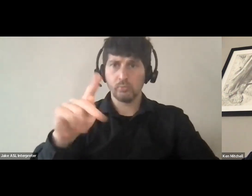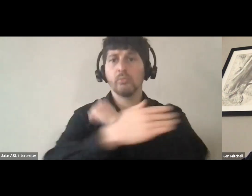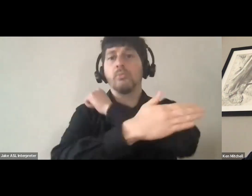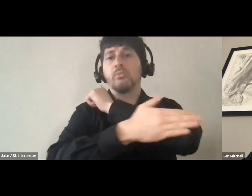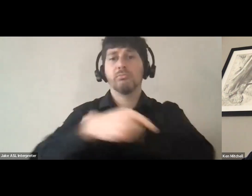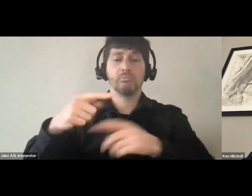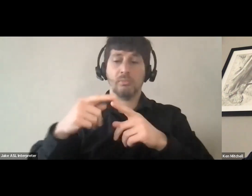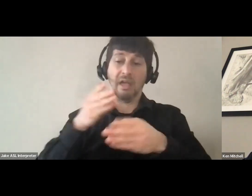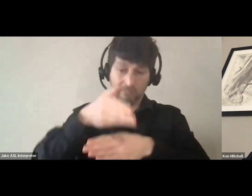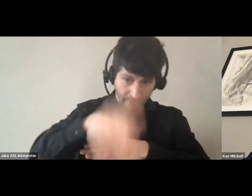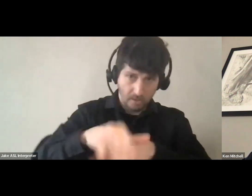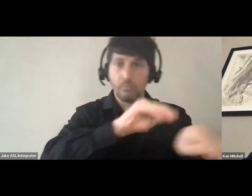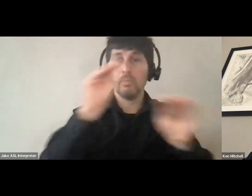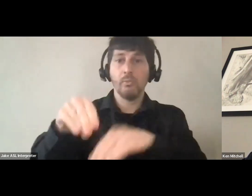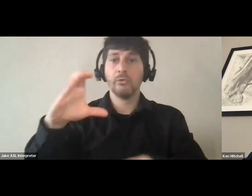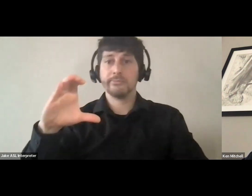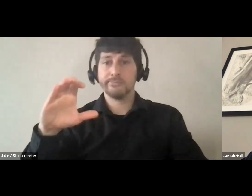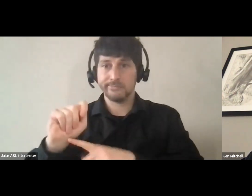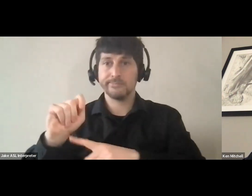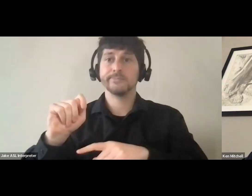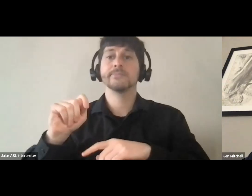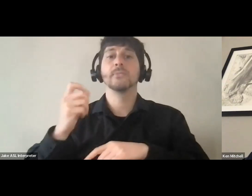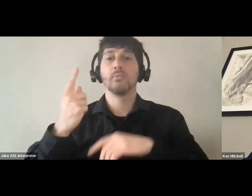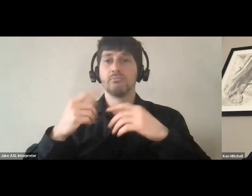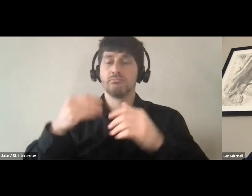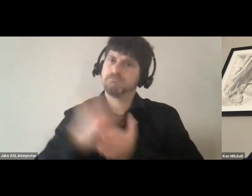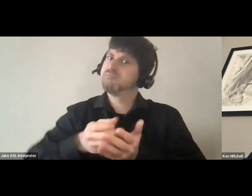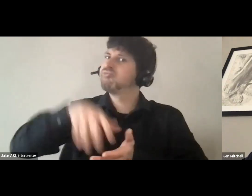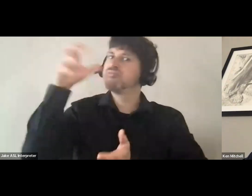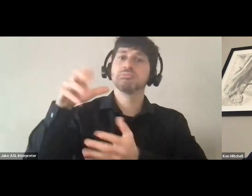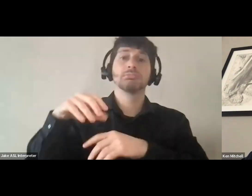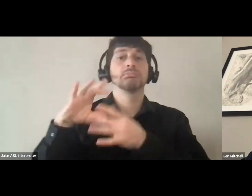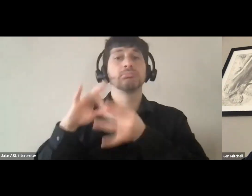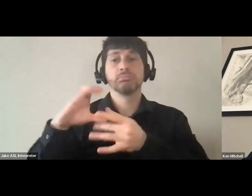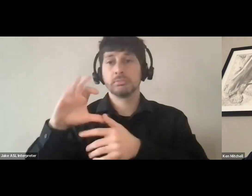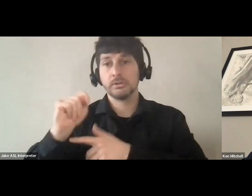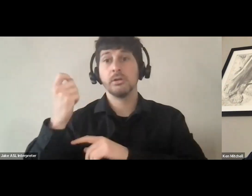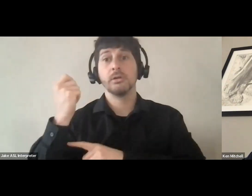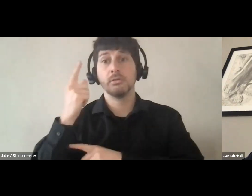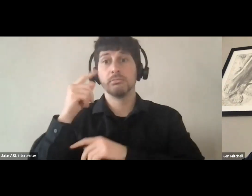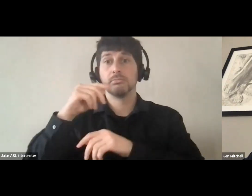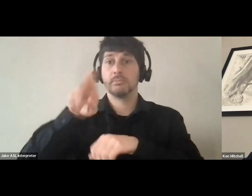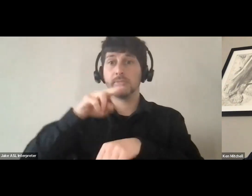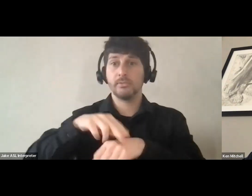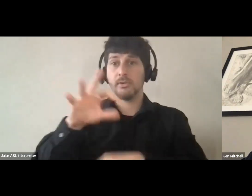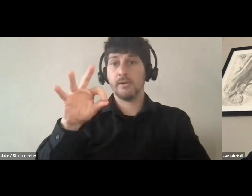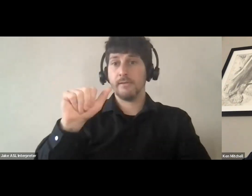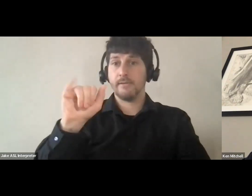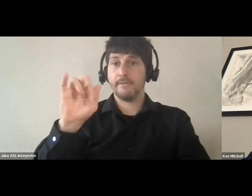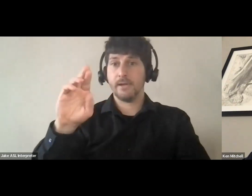I grew up in Atlanta as a youngster, I went to elementary school in central part of Georgia, one of the poorest counties in Georgia. Hancock county. And from there, I moved to Connecticut. One of the richest counties not only in Connecticut but in the nation.